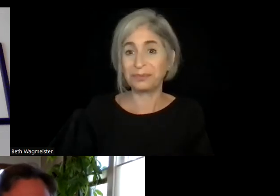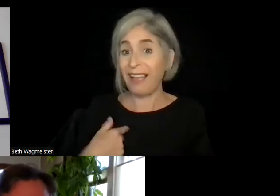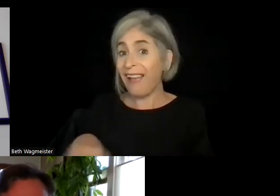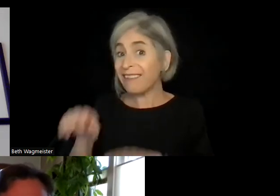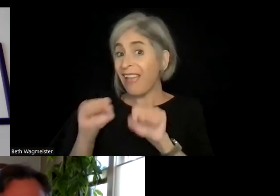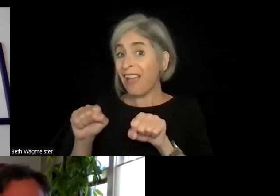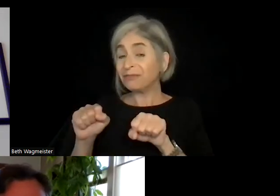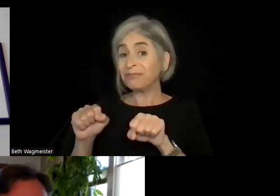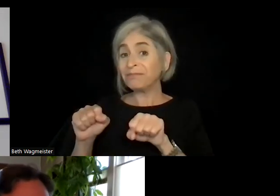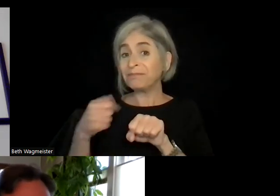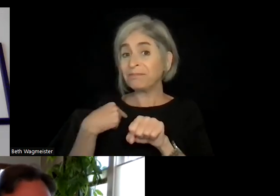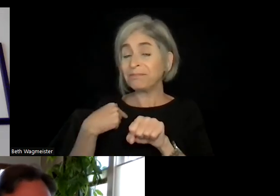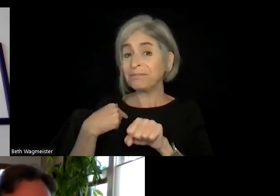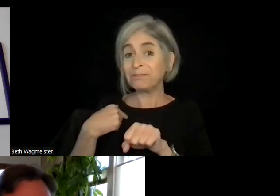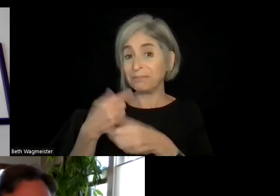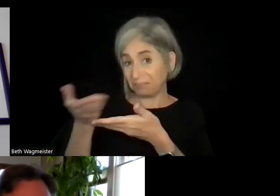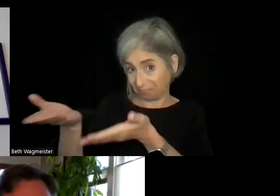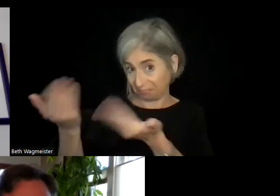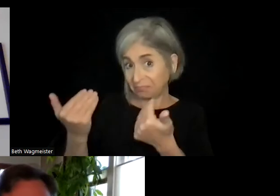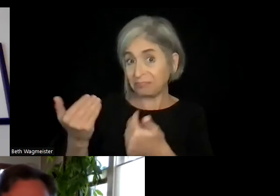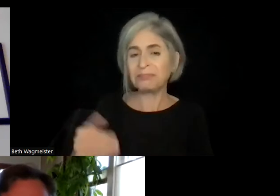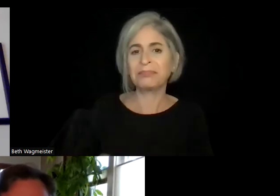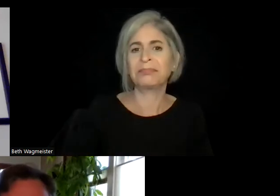Who would like to take that question?